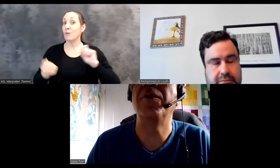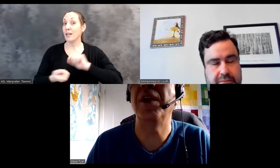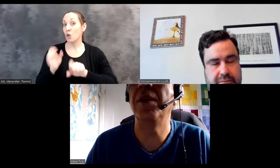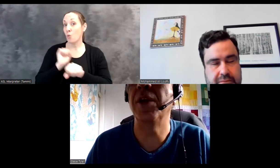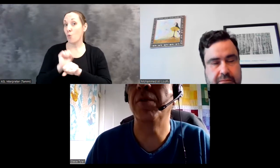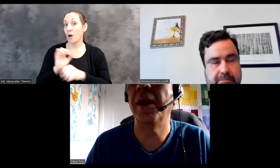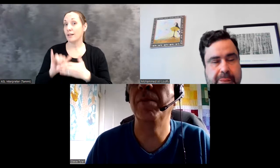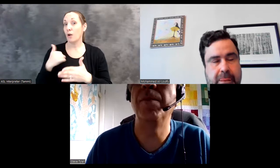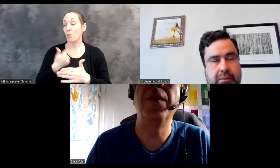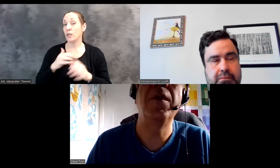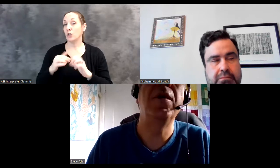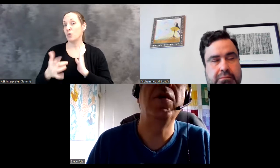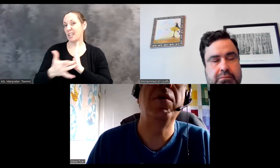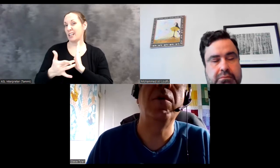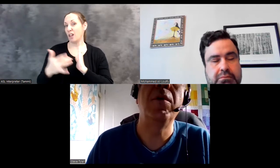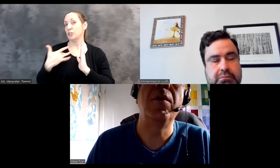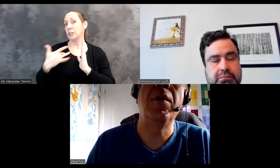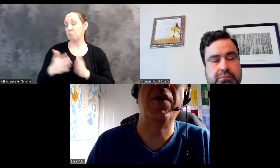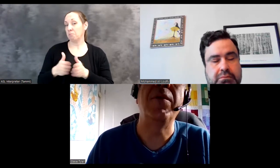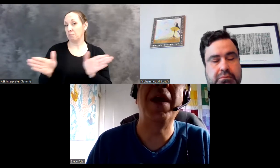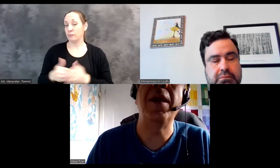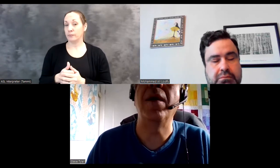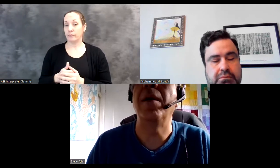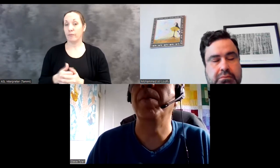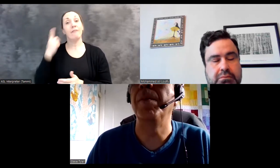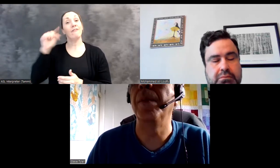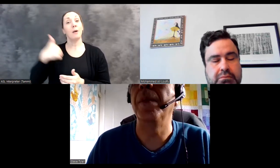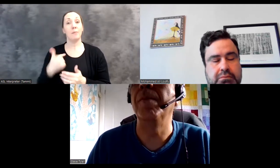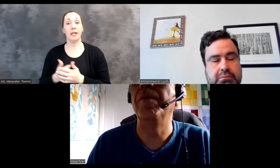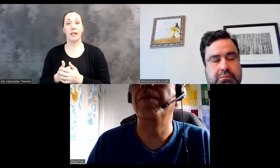partnership. I'm lucky enough to lead on some of the transformational work